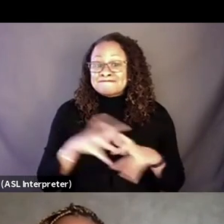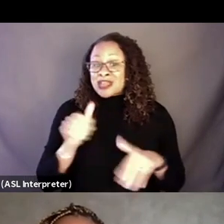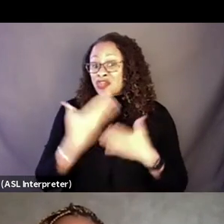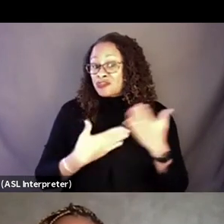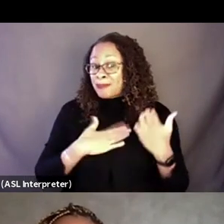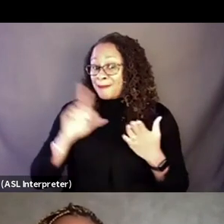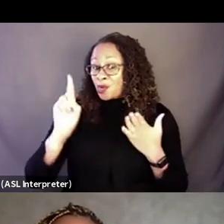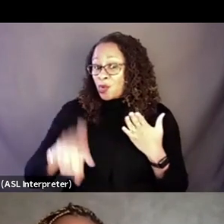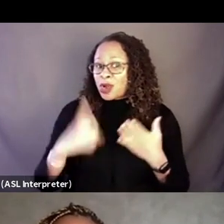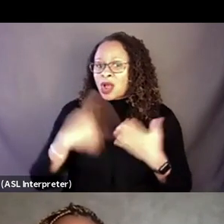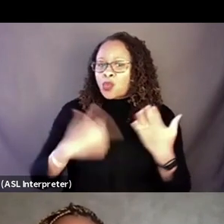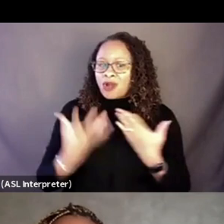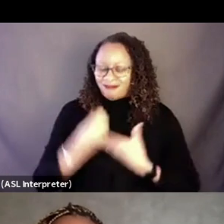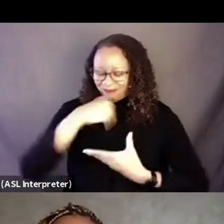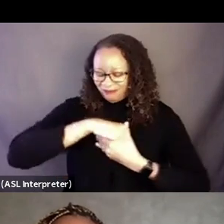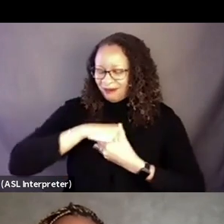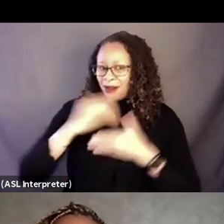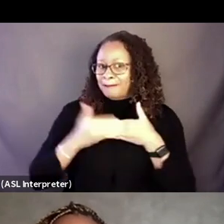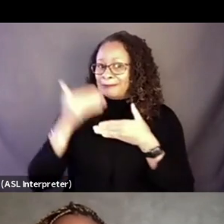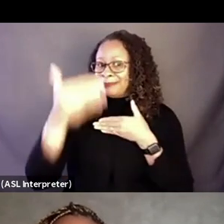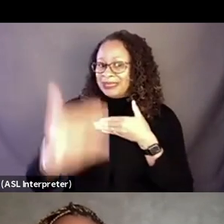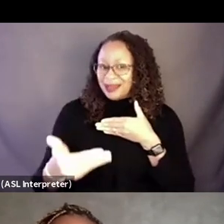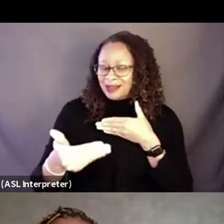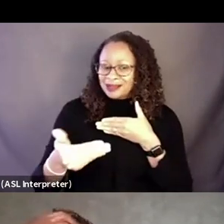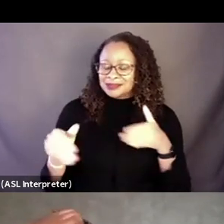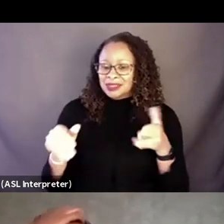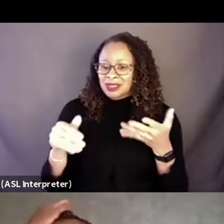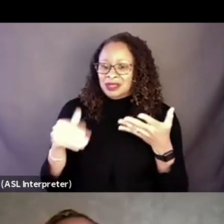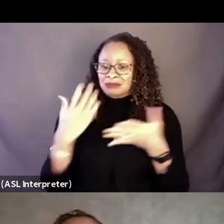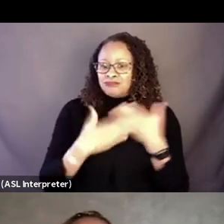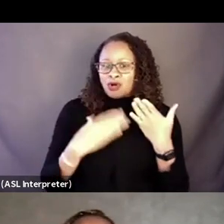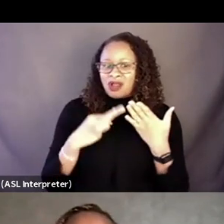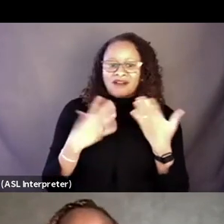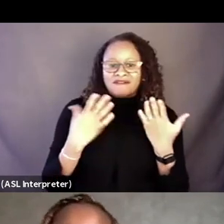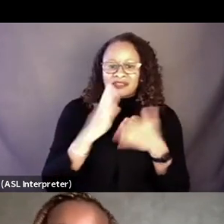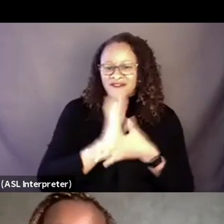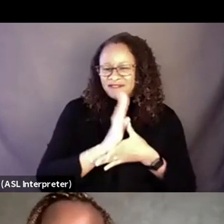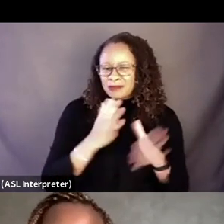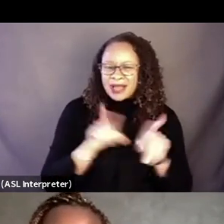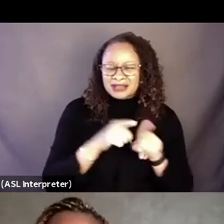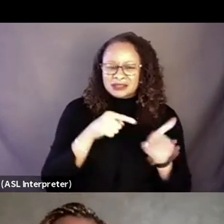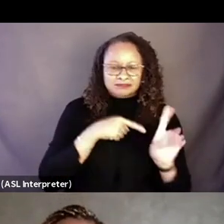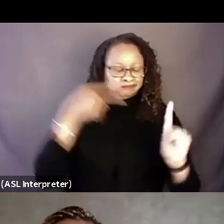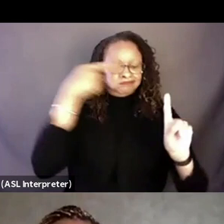was what was your involvement beyond being the subject and what did you think of the finished product?